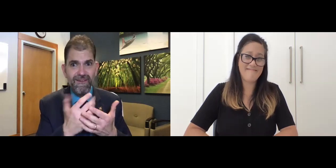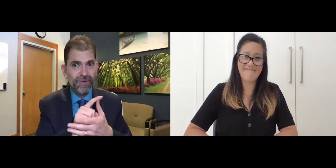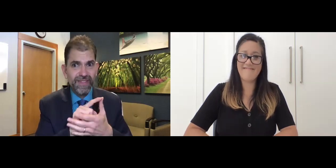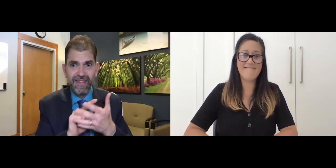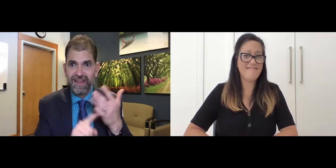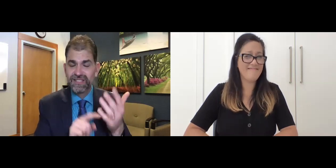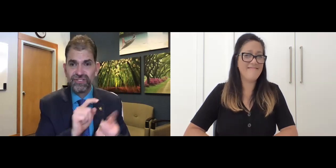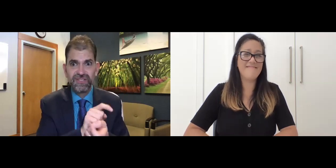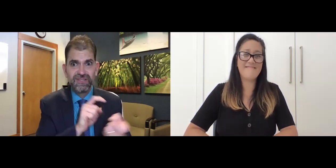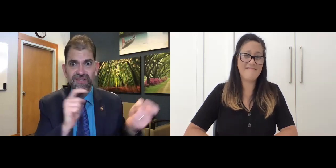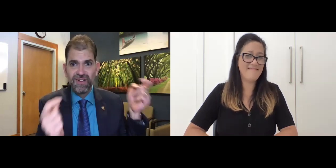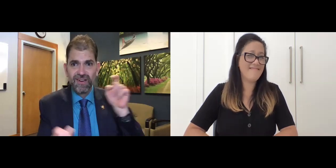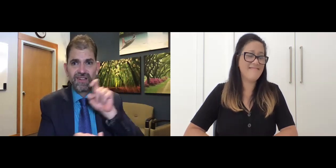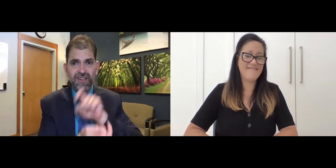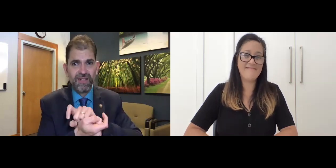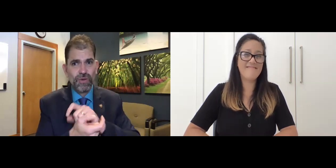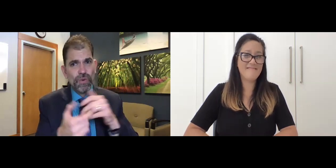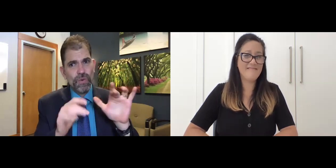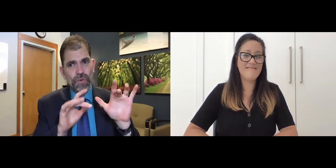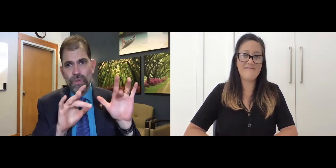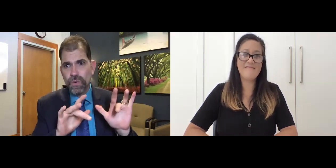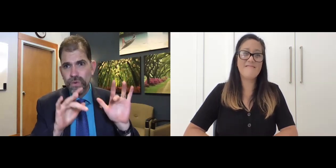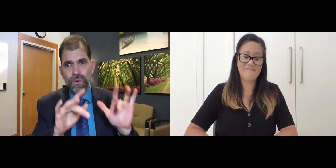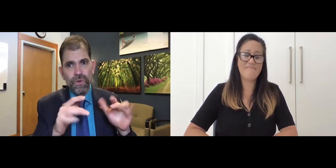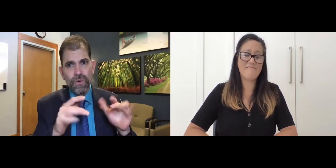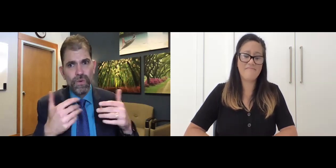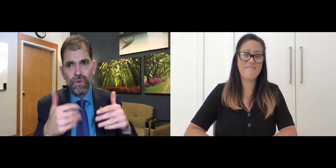single, it affected their future prospects. Their whole lives